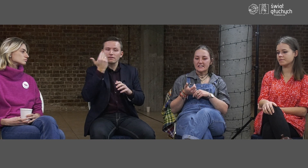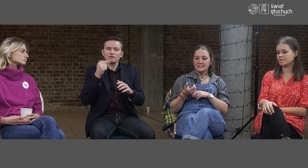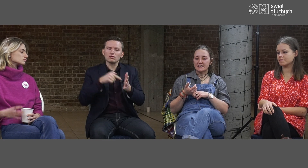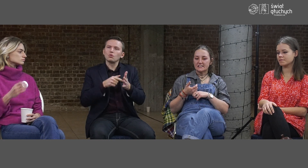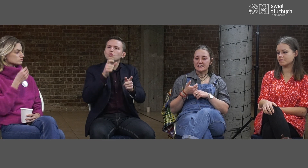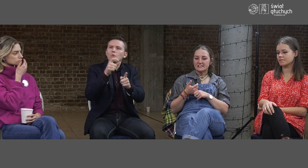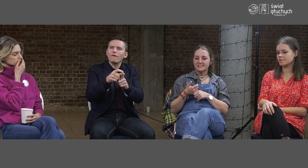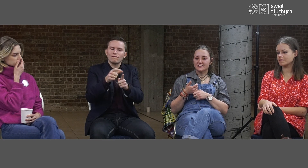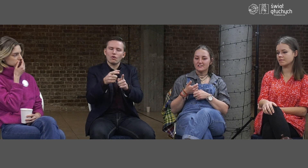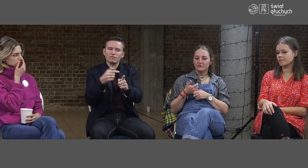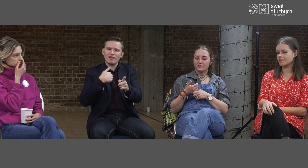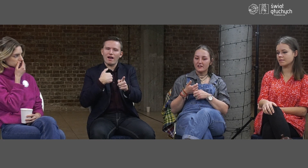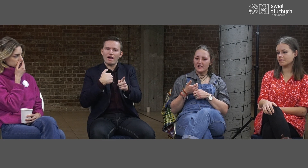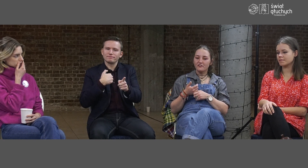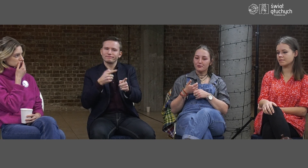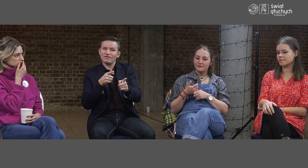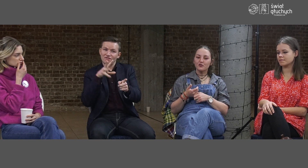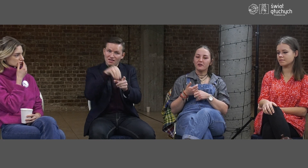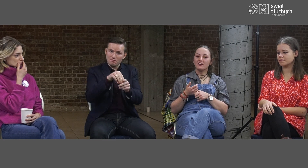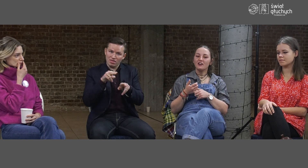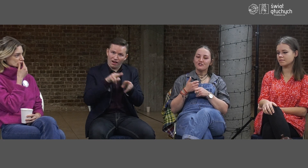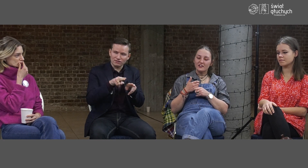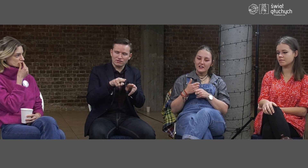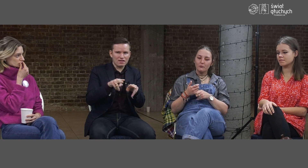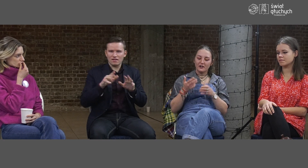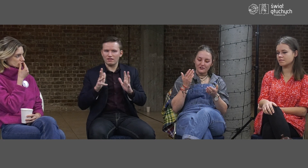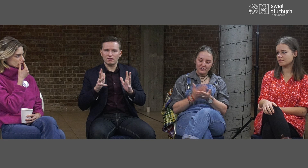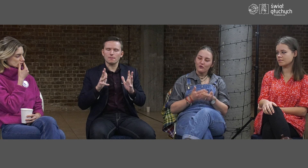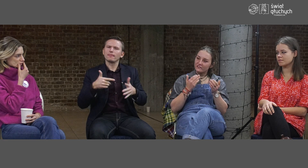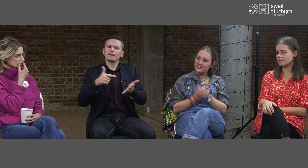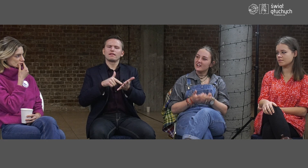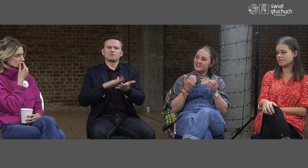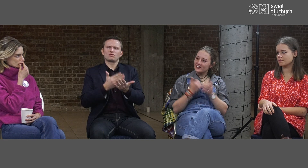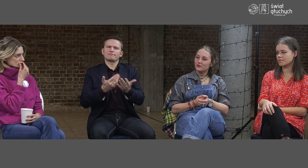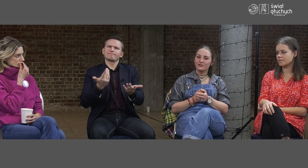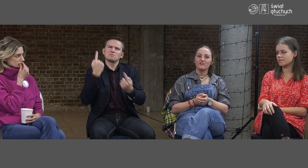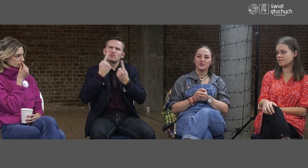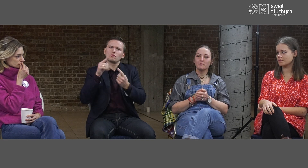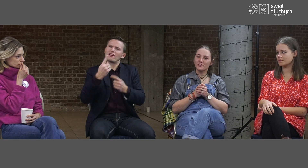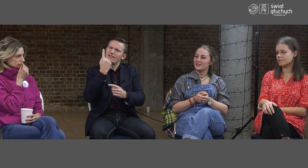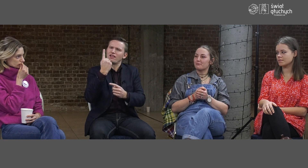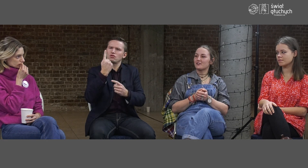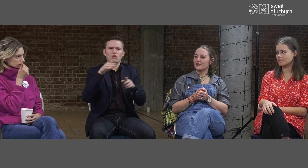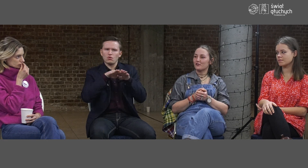I'm wondering, is there a single, universal term that would work for everyone,